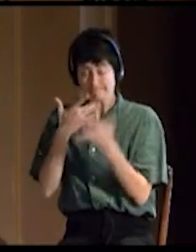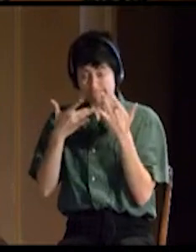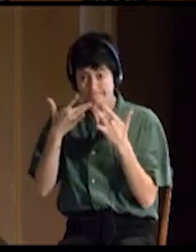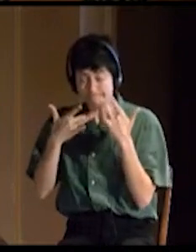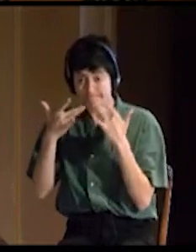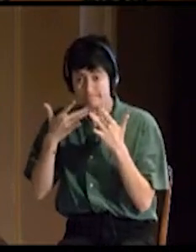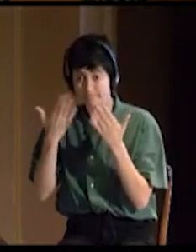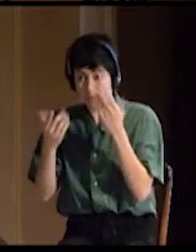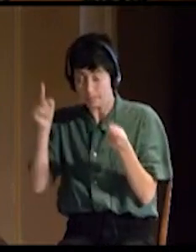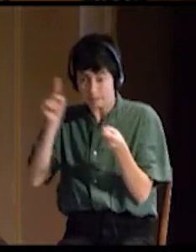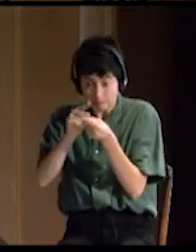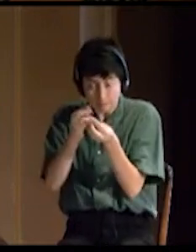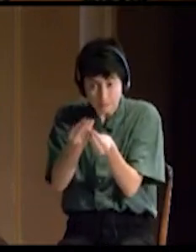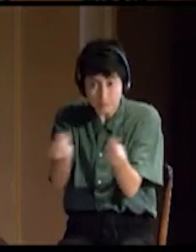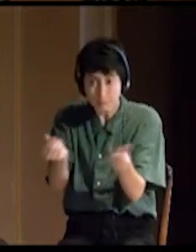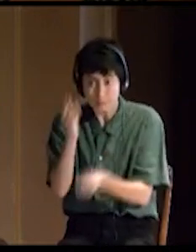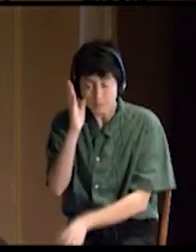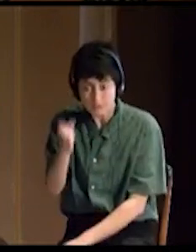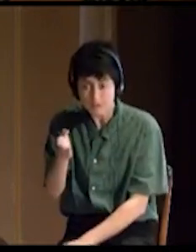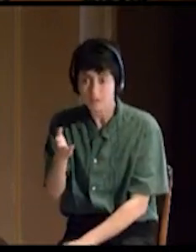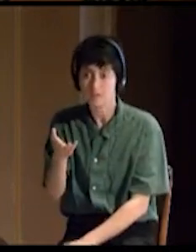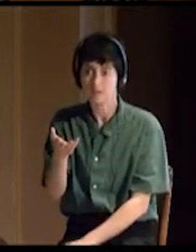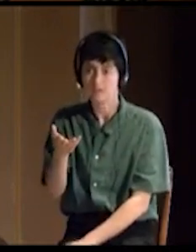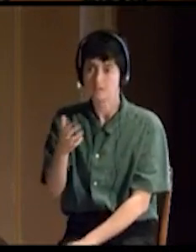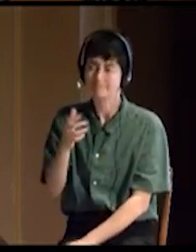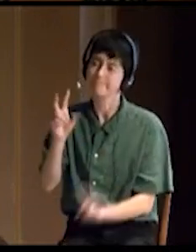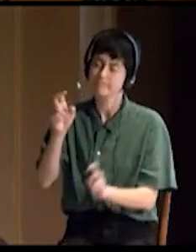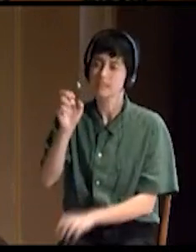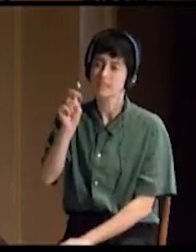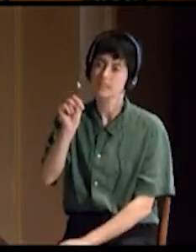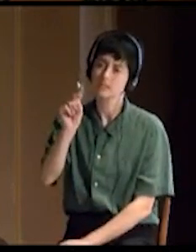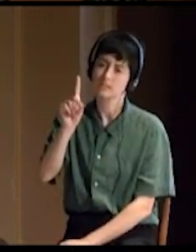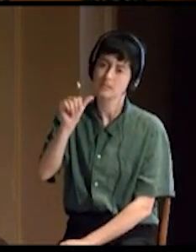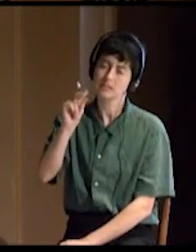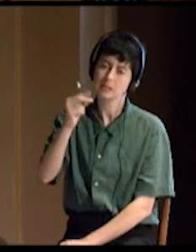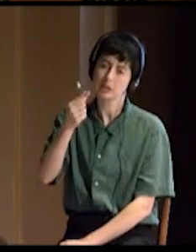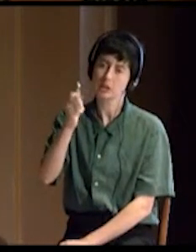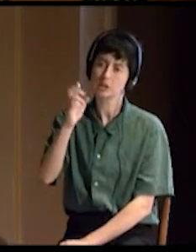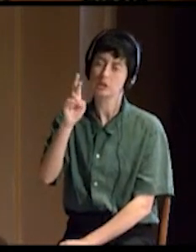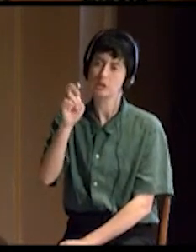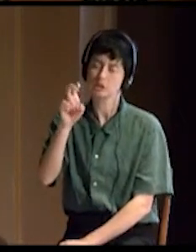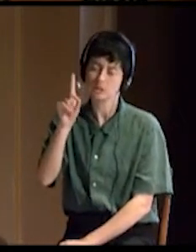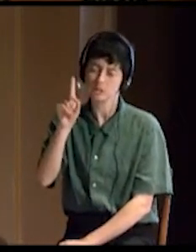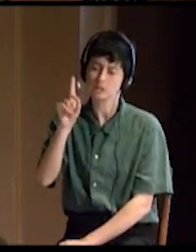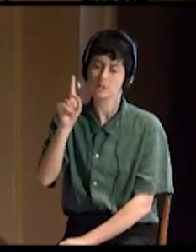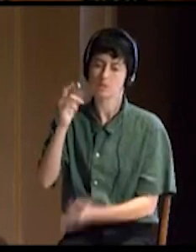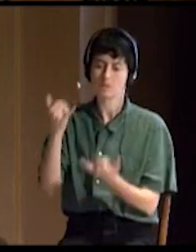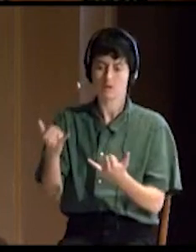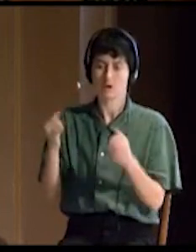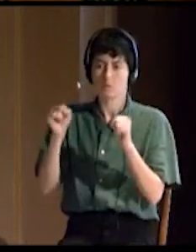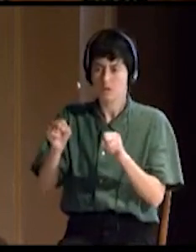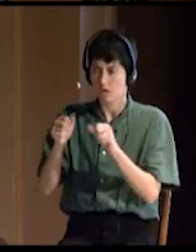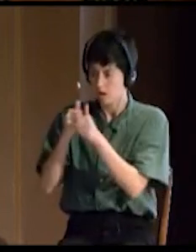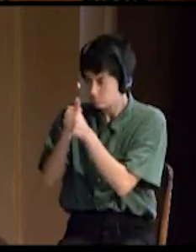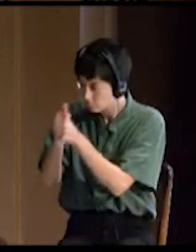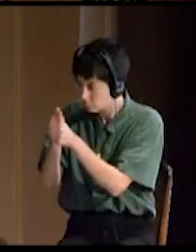to potentially track this species in the wild. So to finalize this talk, I just wanted to say